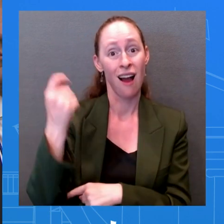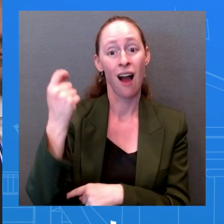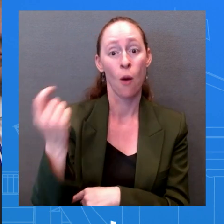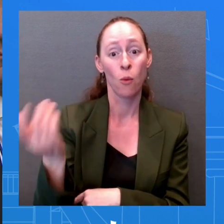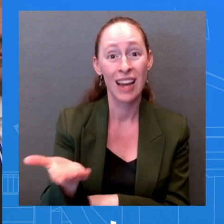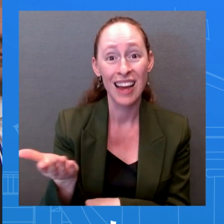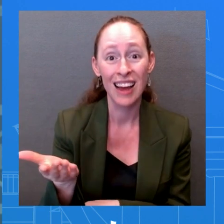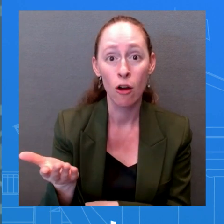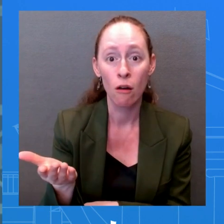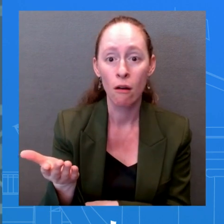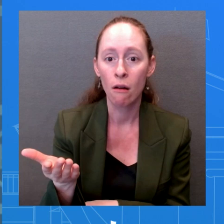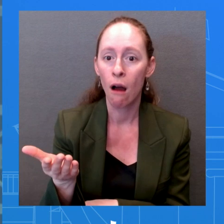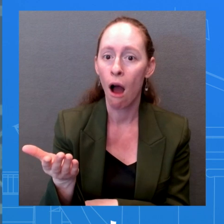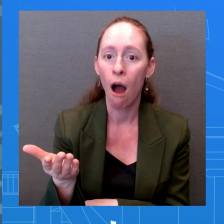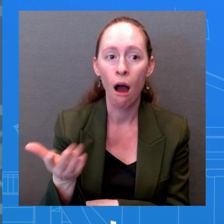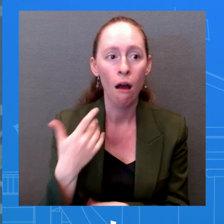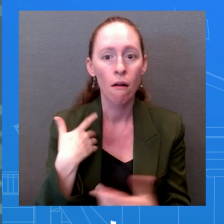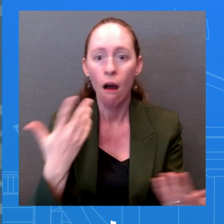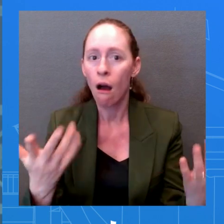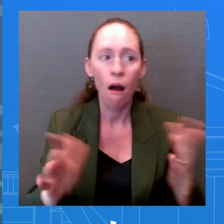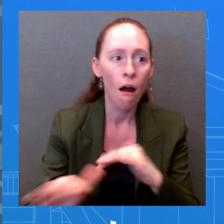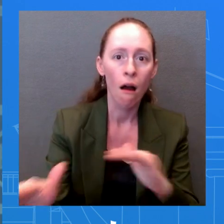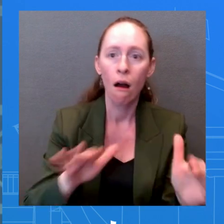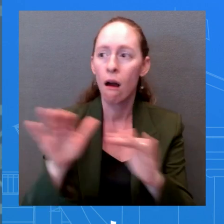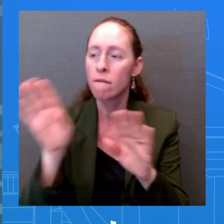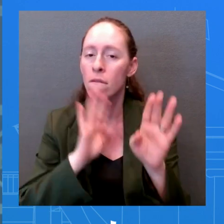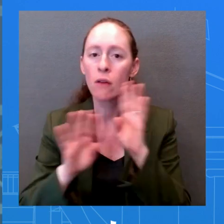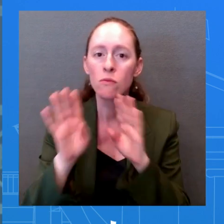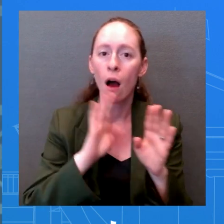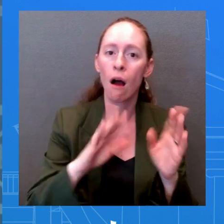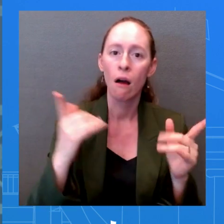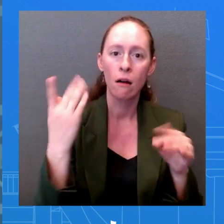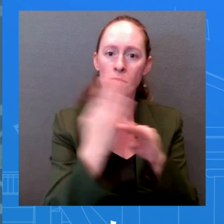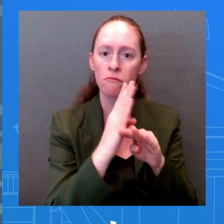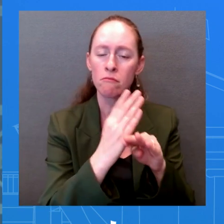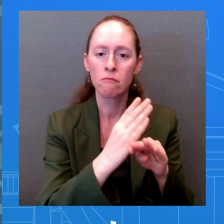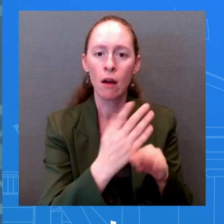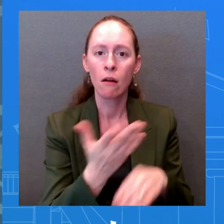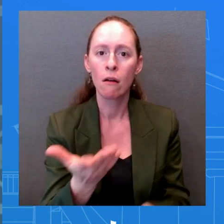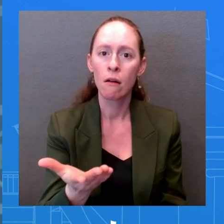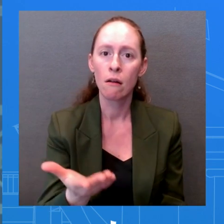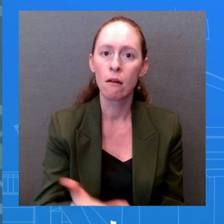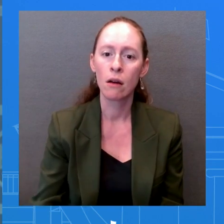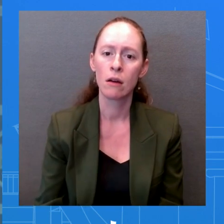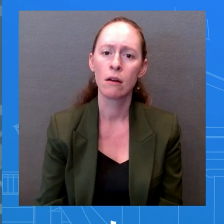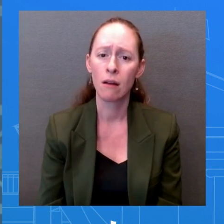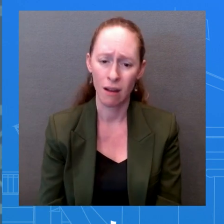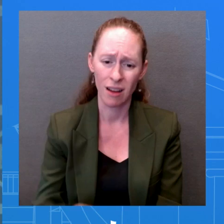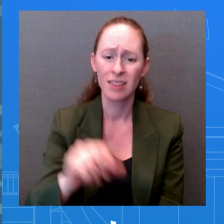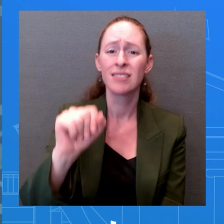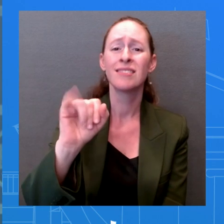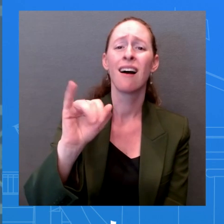Ms. Jean-Pierre: Simon, I understand. I wholeheartedly understand your frustration. But before I can speak to this, I need to actually check in on it